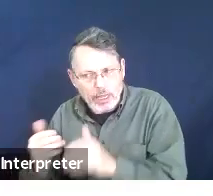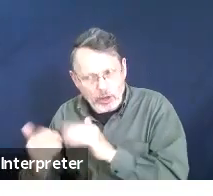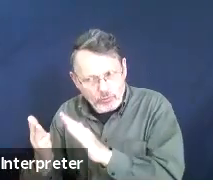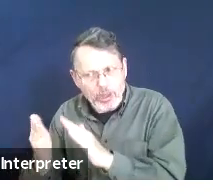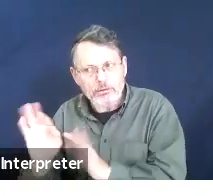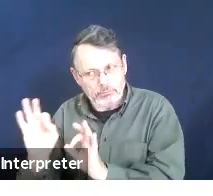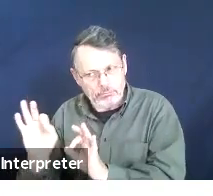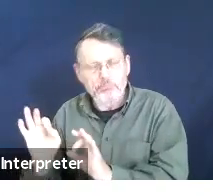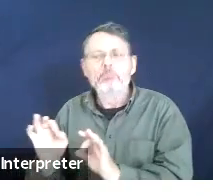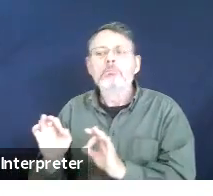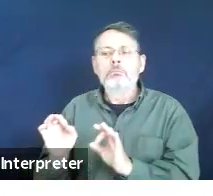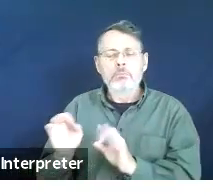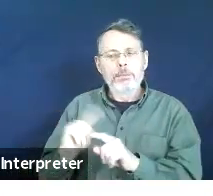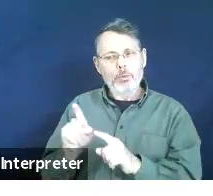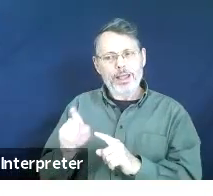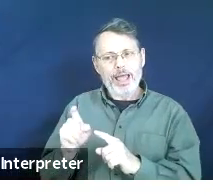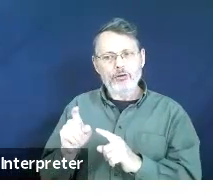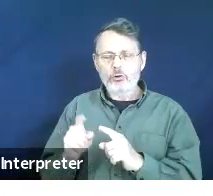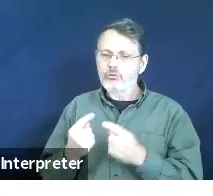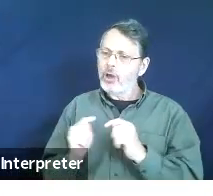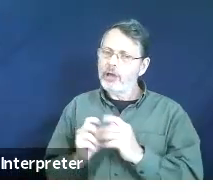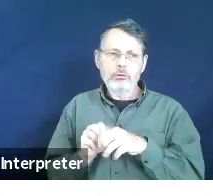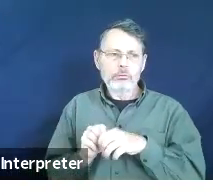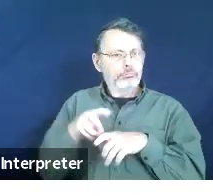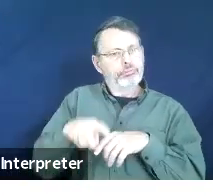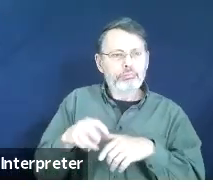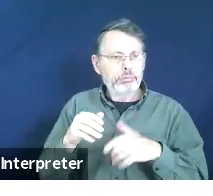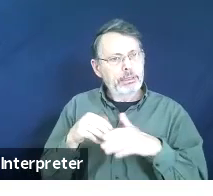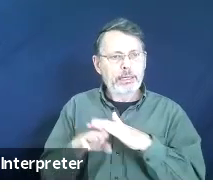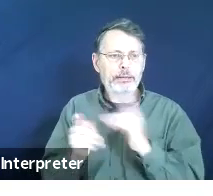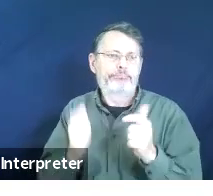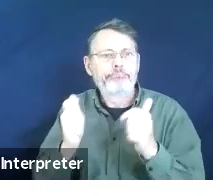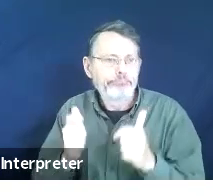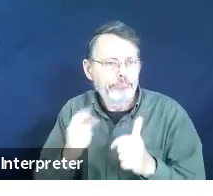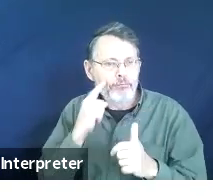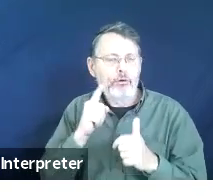we get in kind of ahead of the game here when it came to this virtual delivery and make sure that